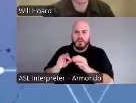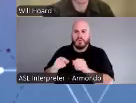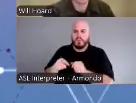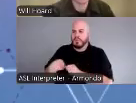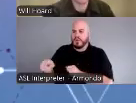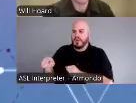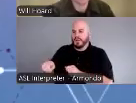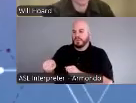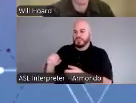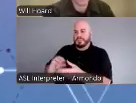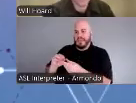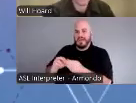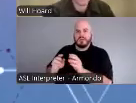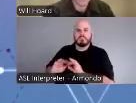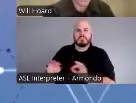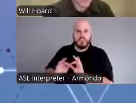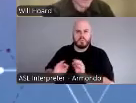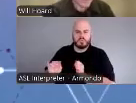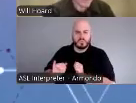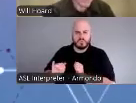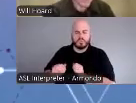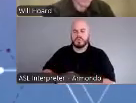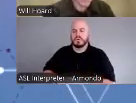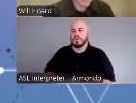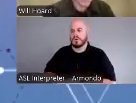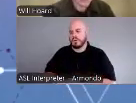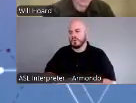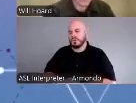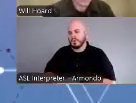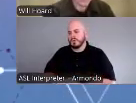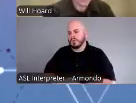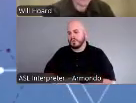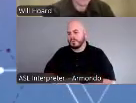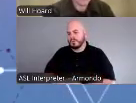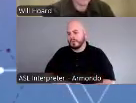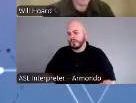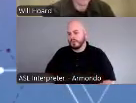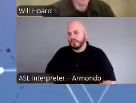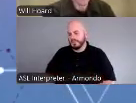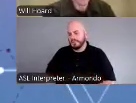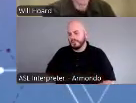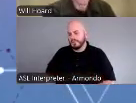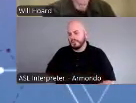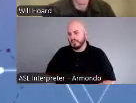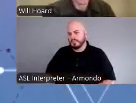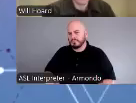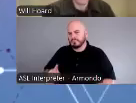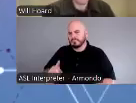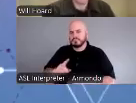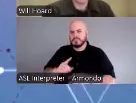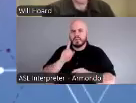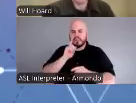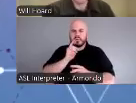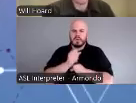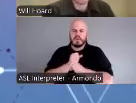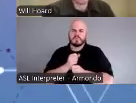and I felt like that all-- I think we got helped-- I think we got some help with that through that Ethics